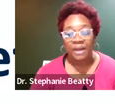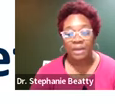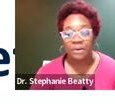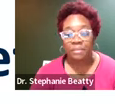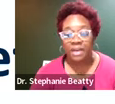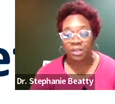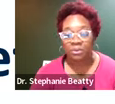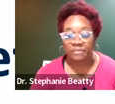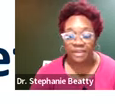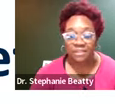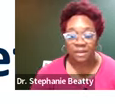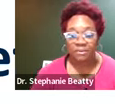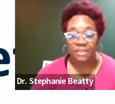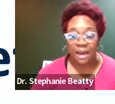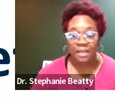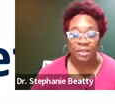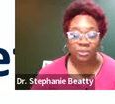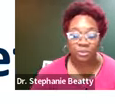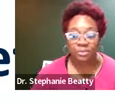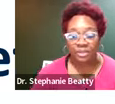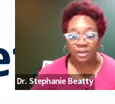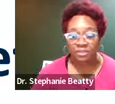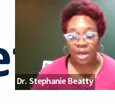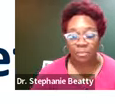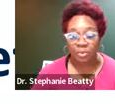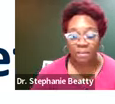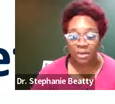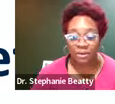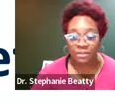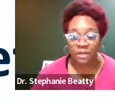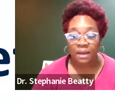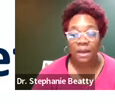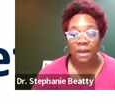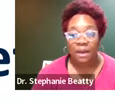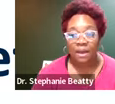That "other" may include events that are not included within our job parameters